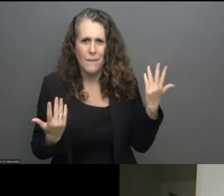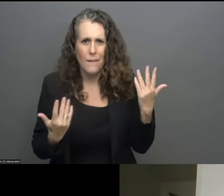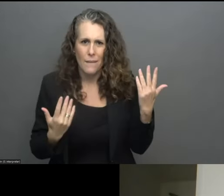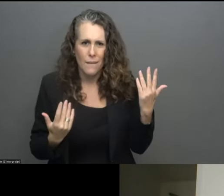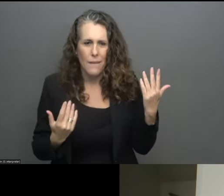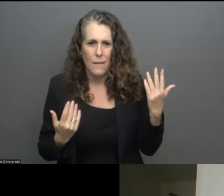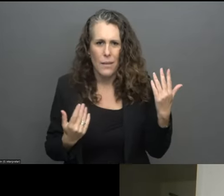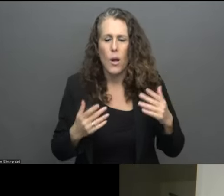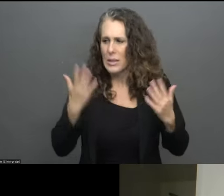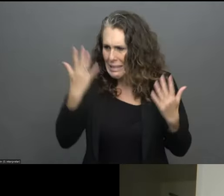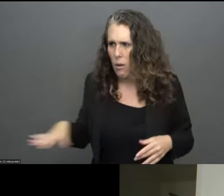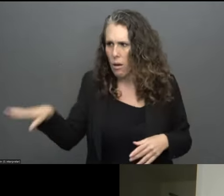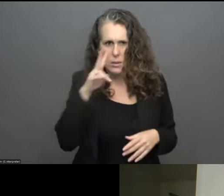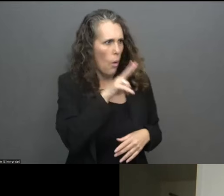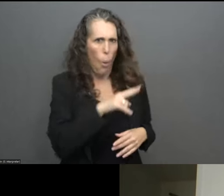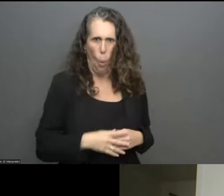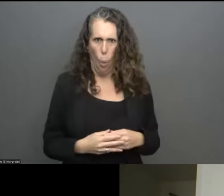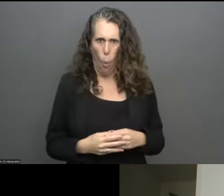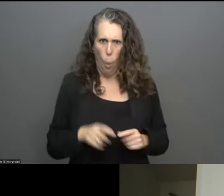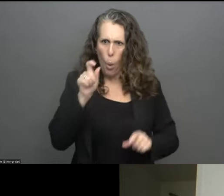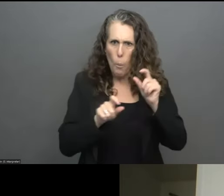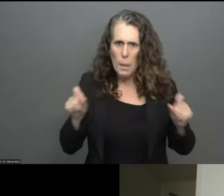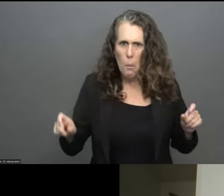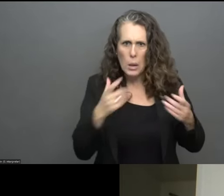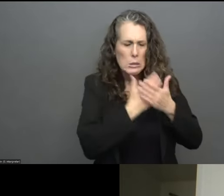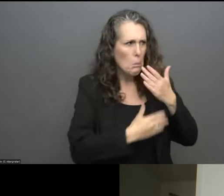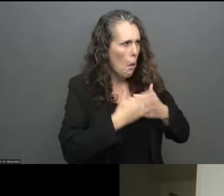are known that actual persons with disabilities are then what happens is we when we are doing